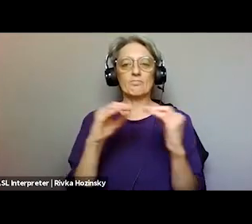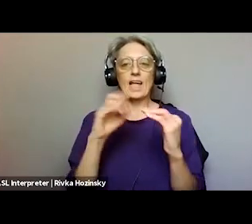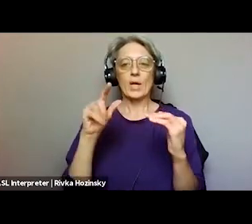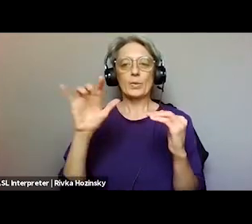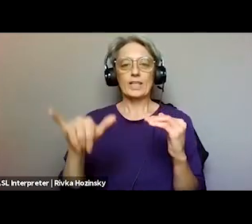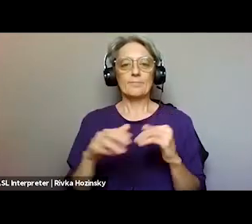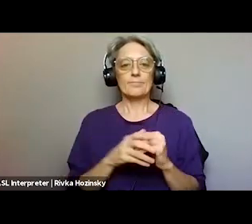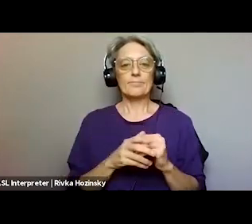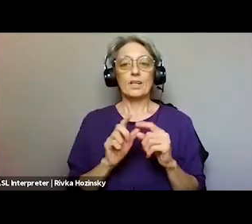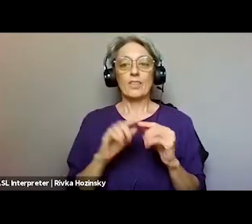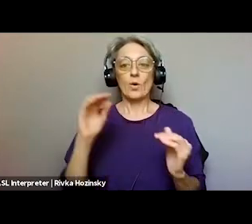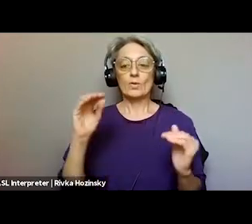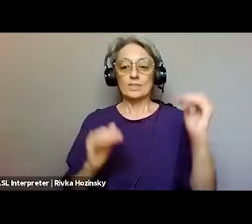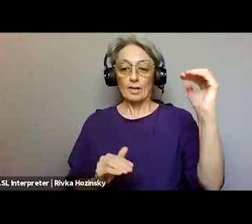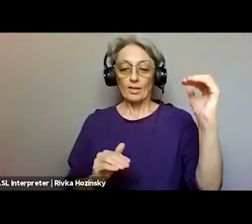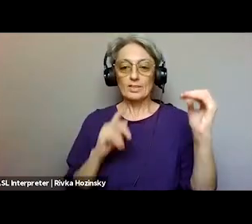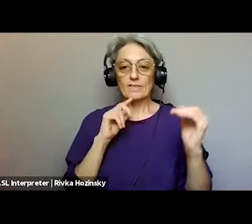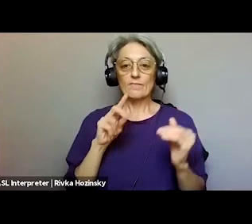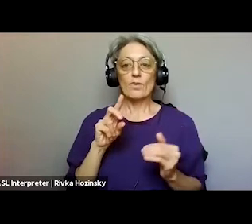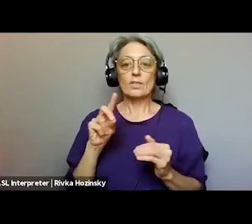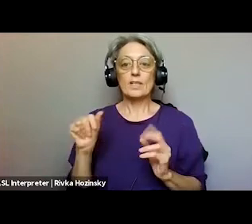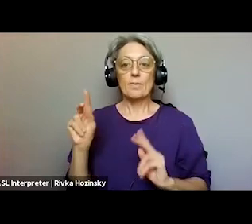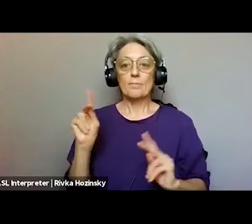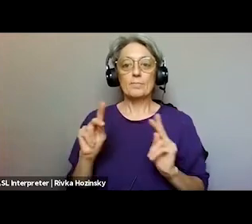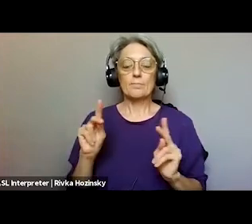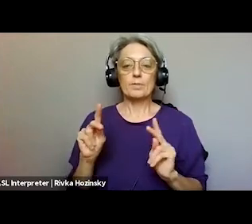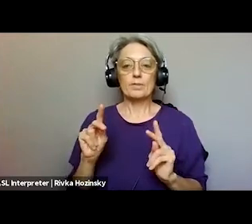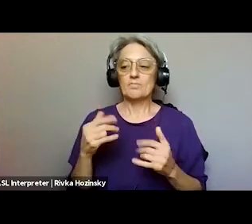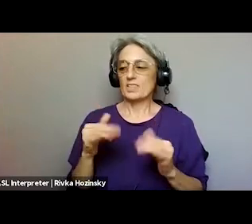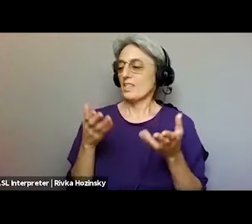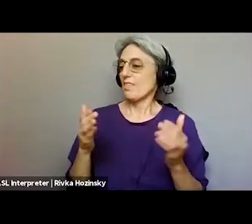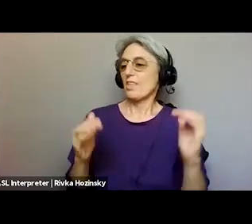pregnant people remain even after accounting for socioeconomic status. We see that in our Medicaid